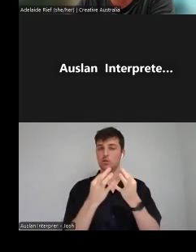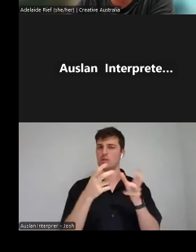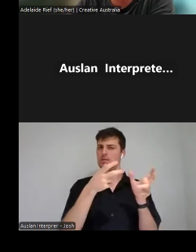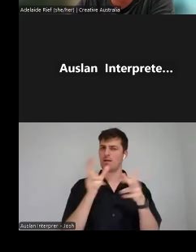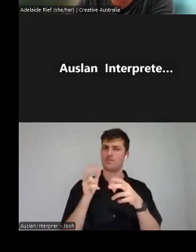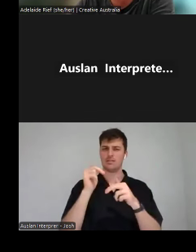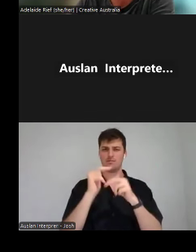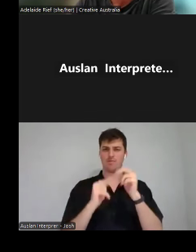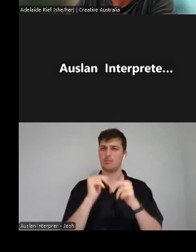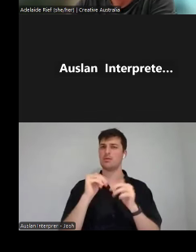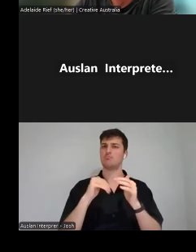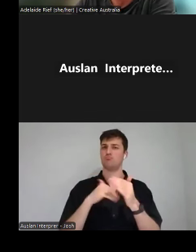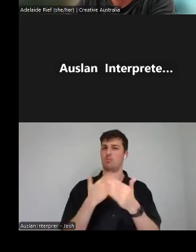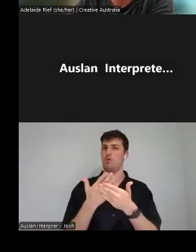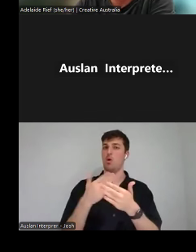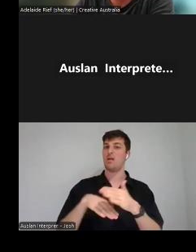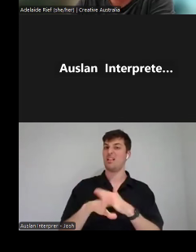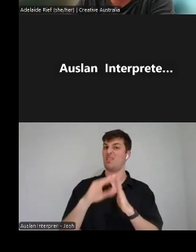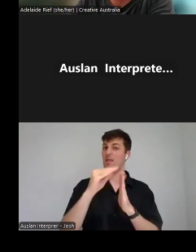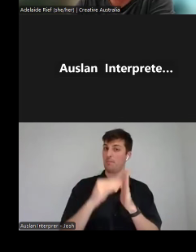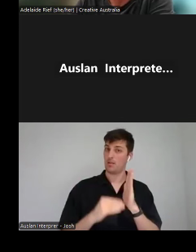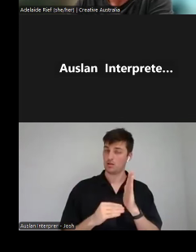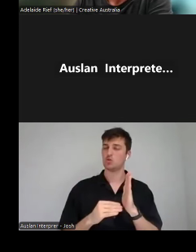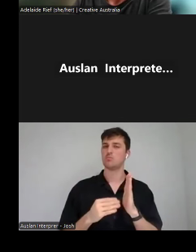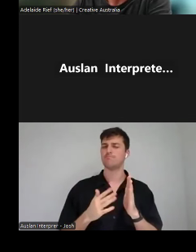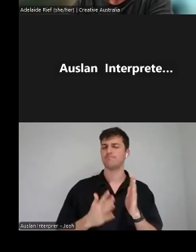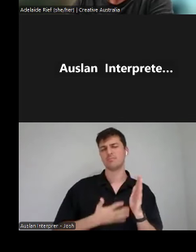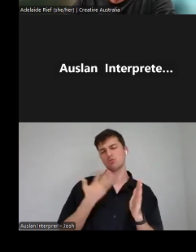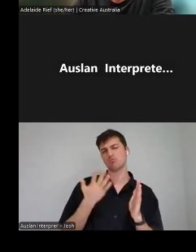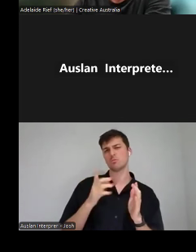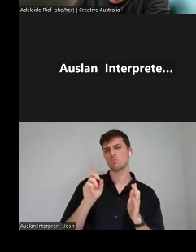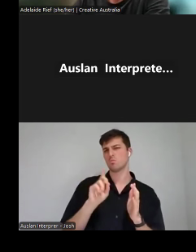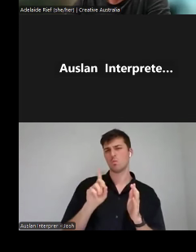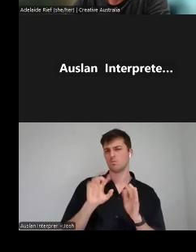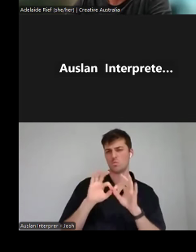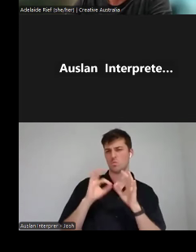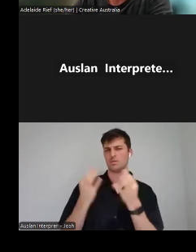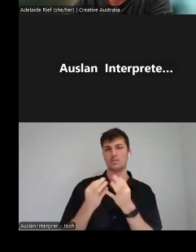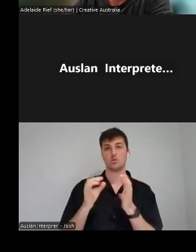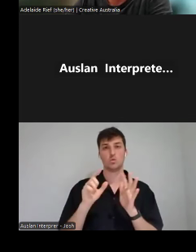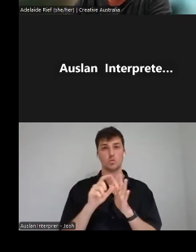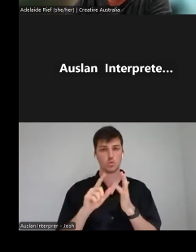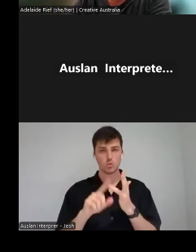application. So we're really interested in what you do as an organisation, who you do it with